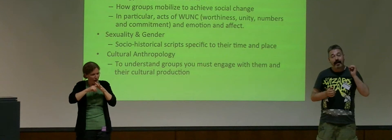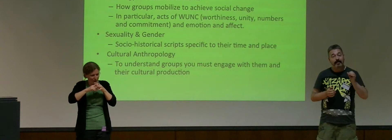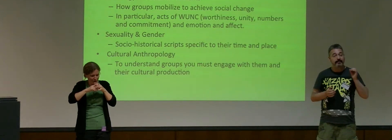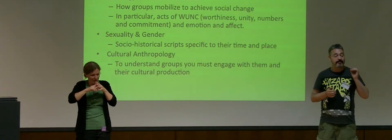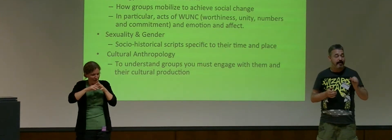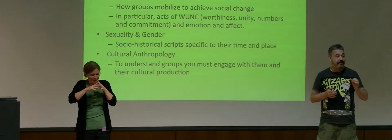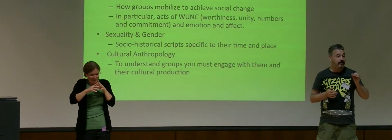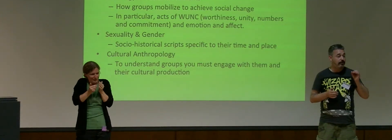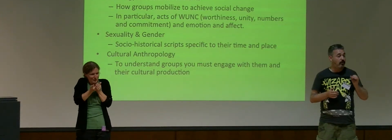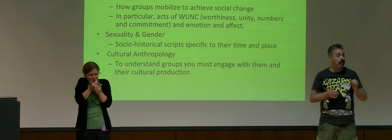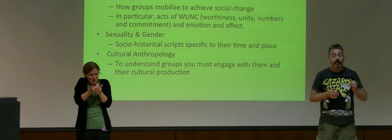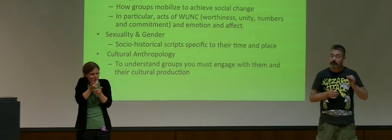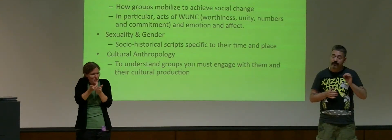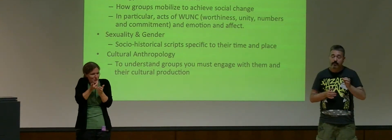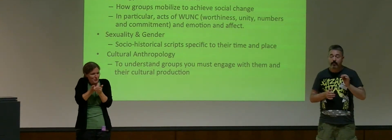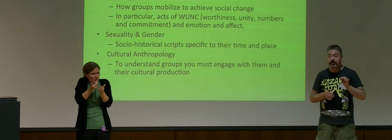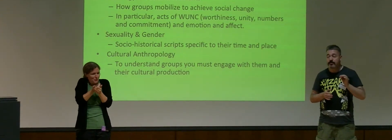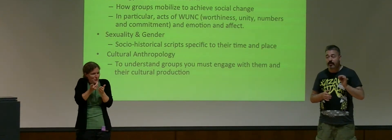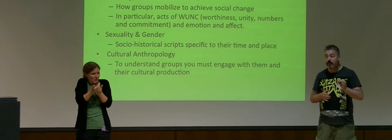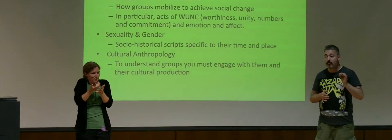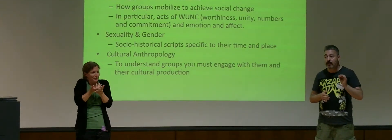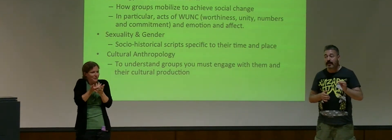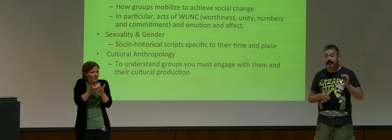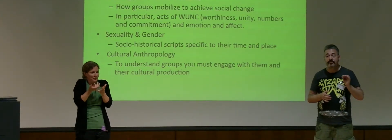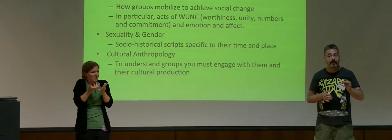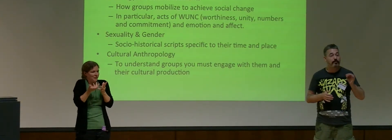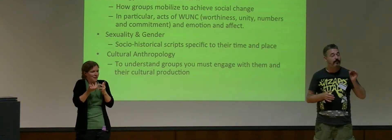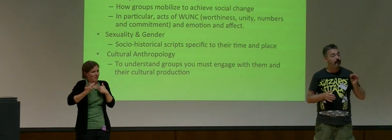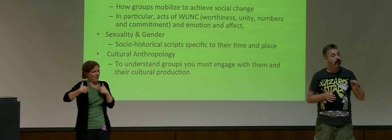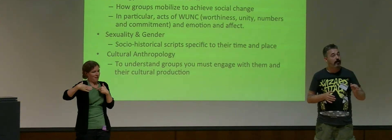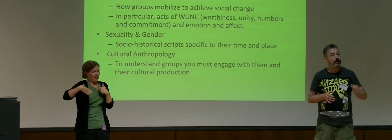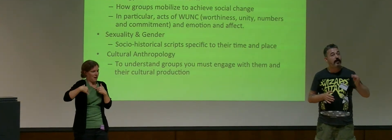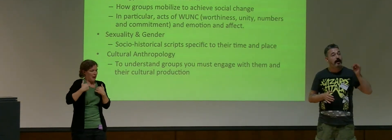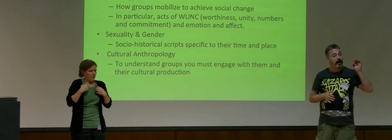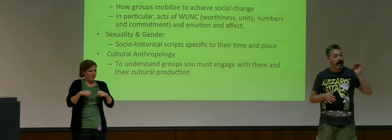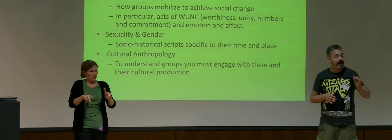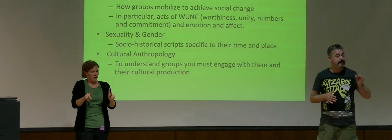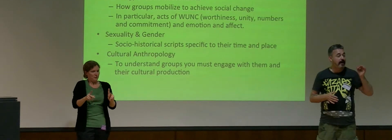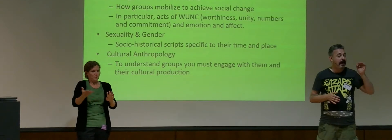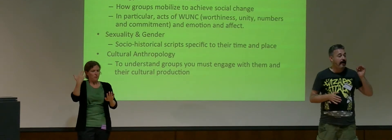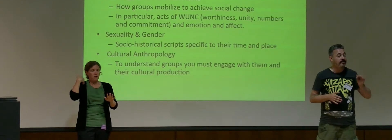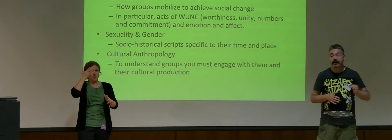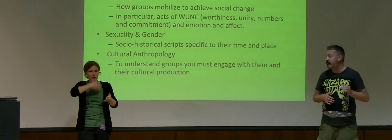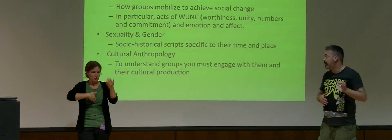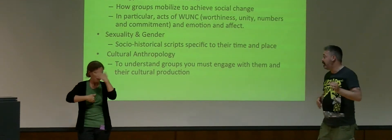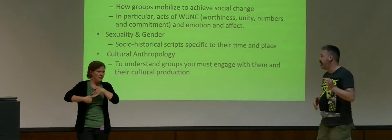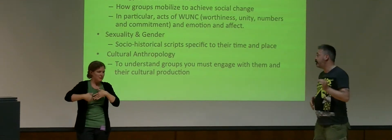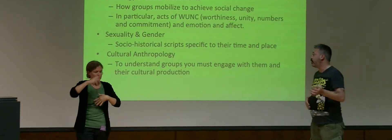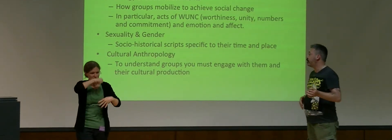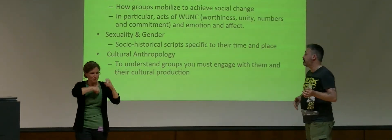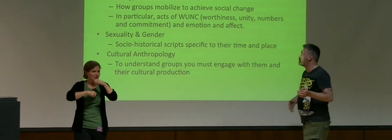in its native form, which we’ve not really done before and actually begin that process.